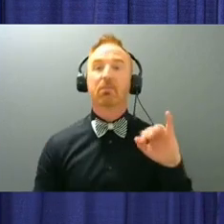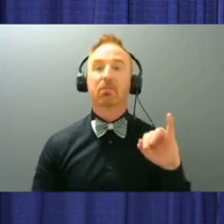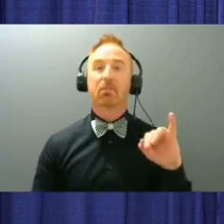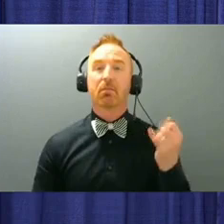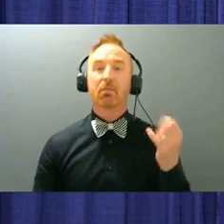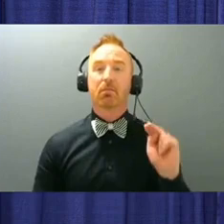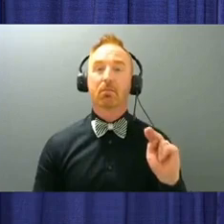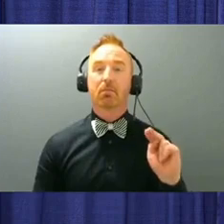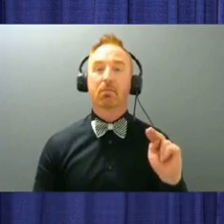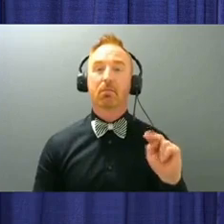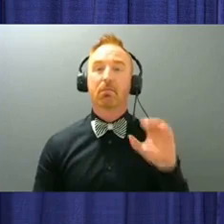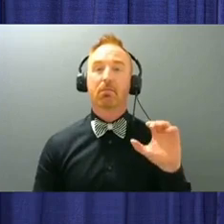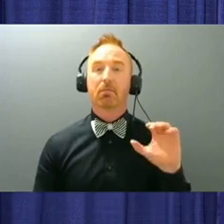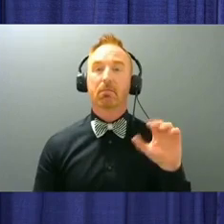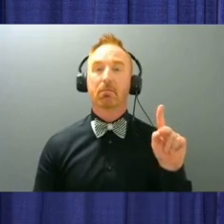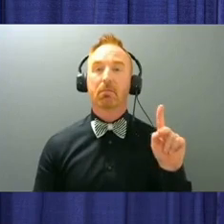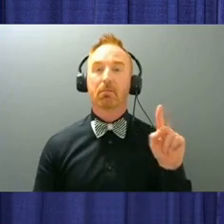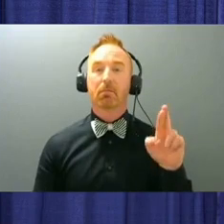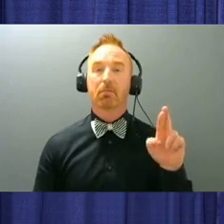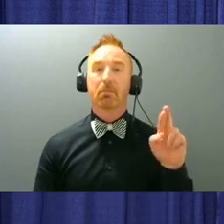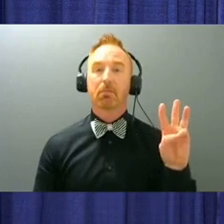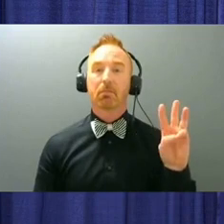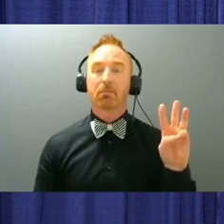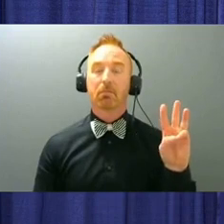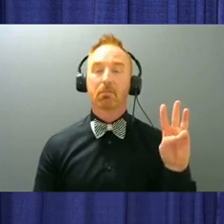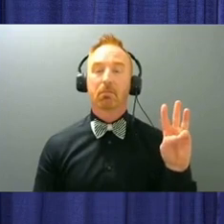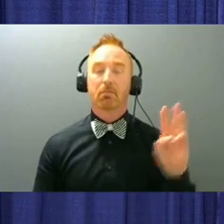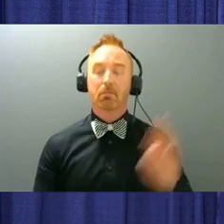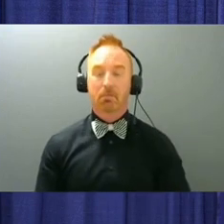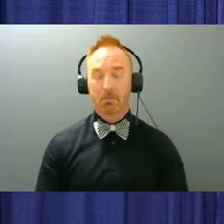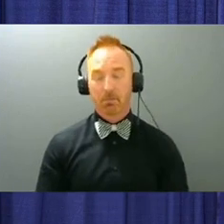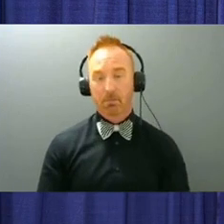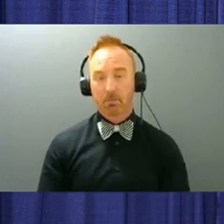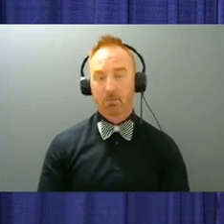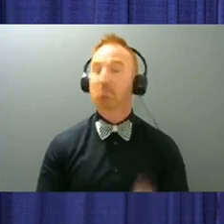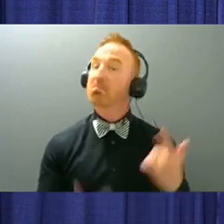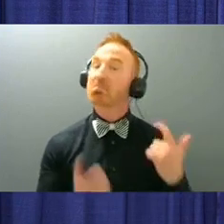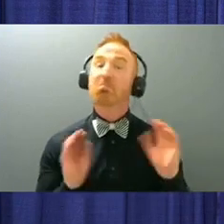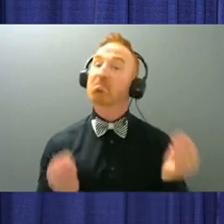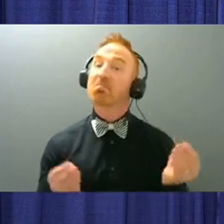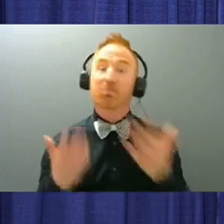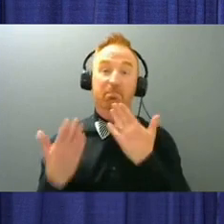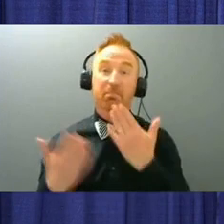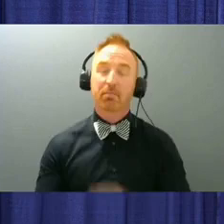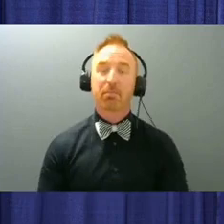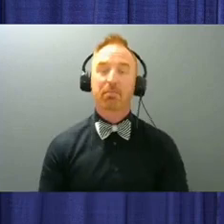We will move on to John, CKRW. Reporter: No questions.